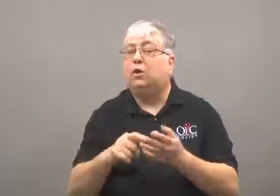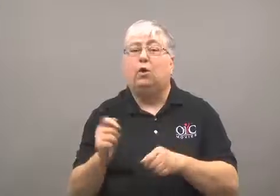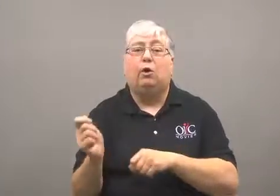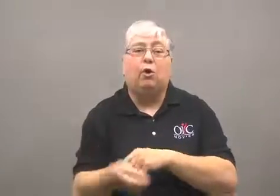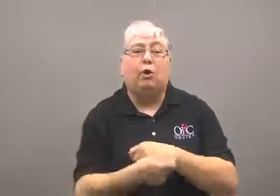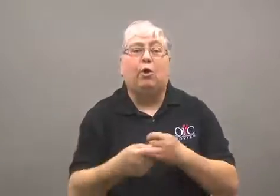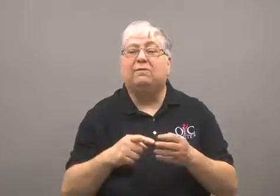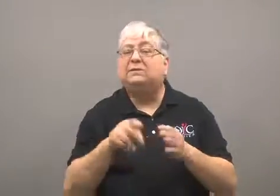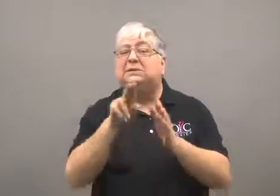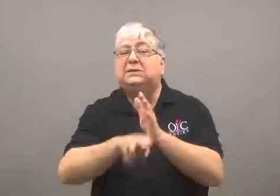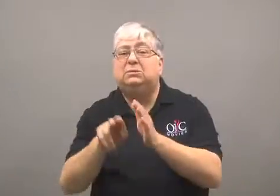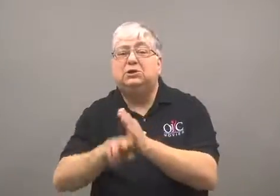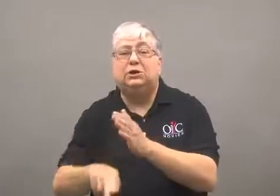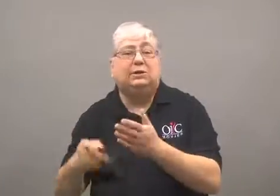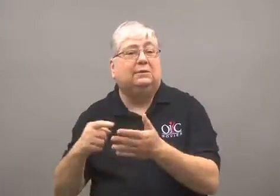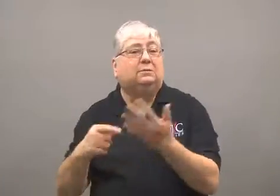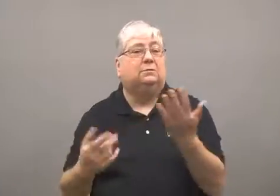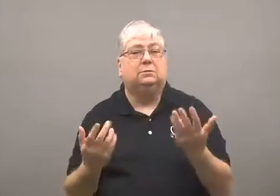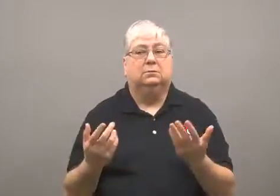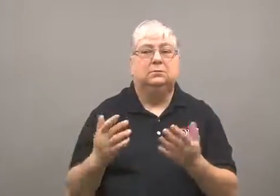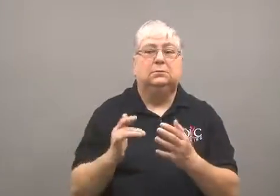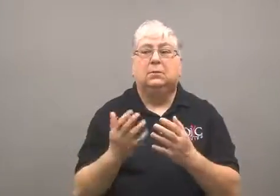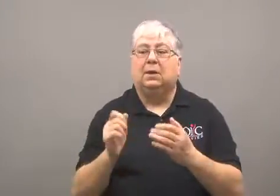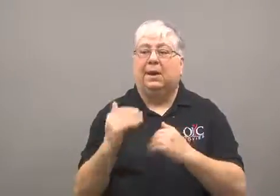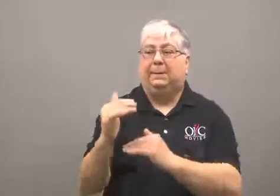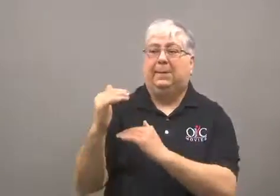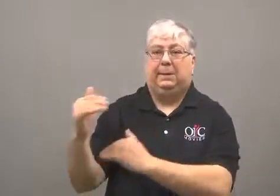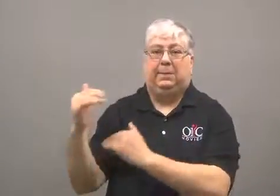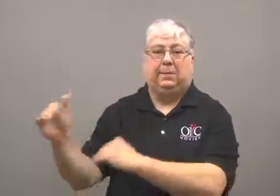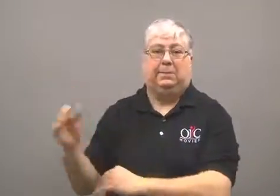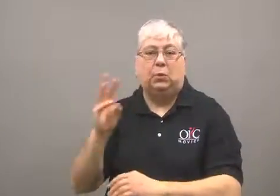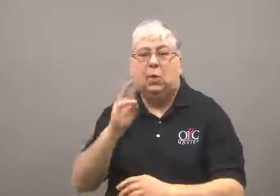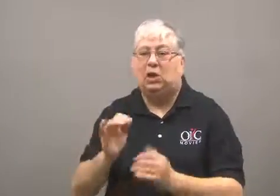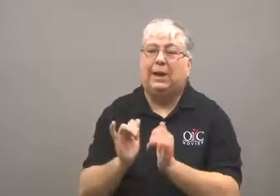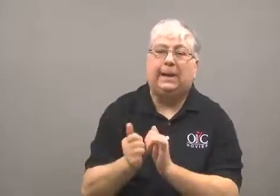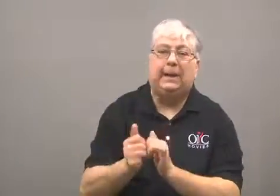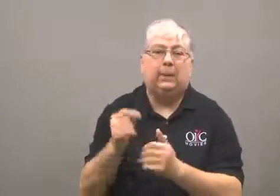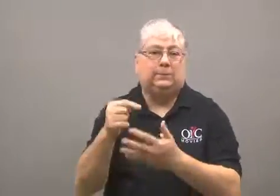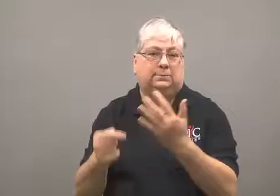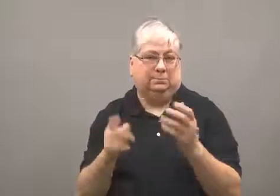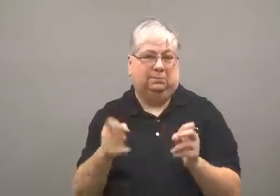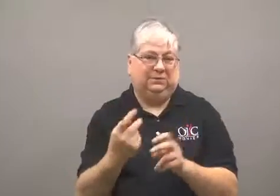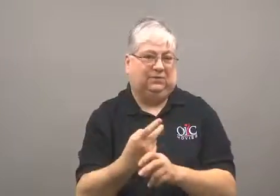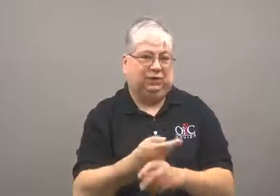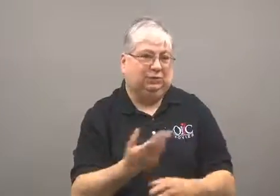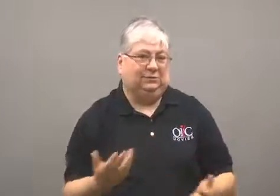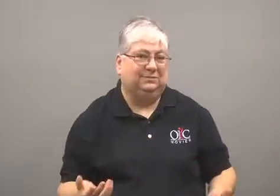golf courses and cemeteries could have. They have to work it out themselves how to restrict the use of water.